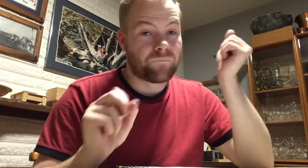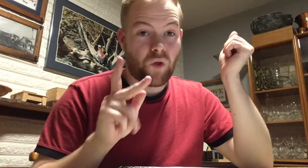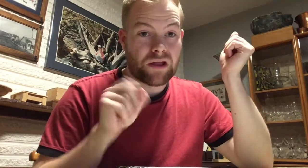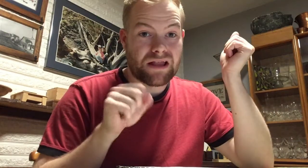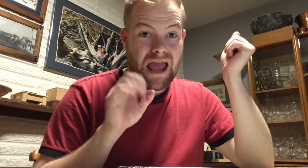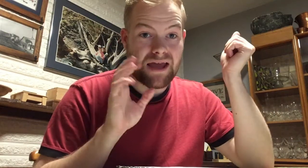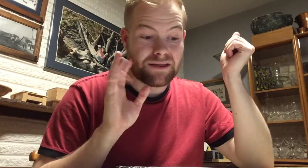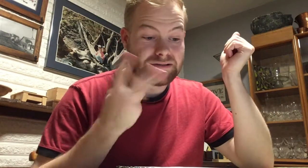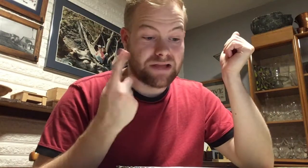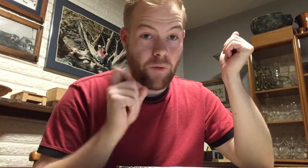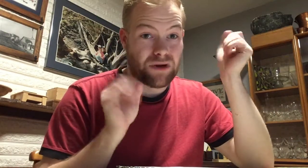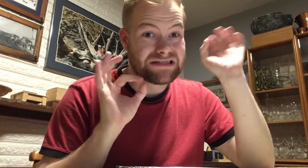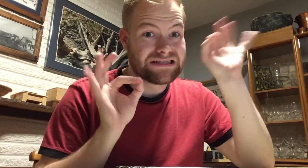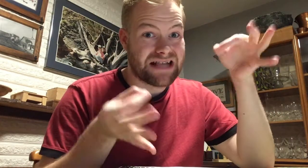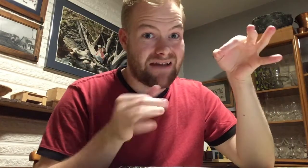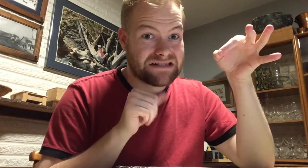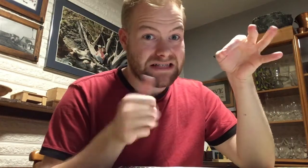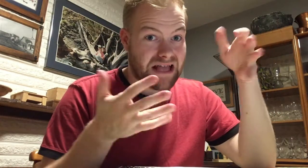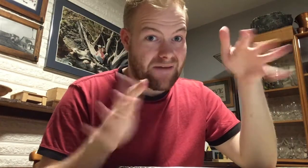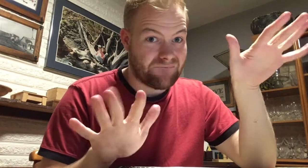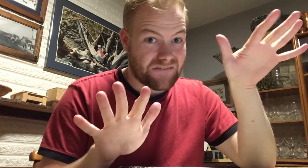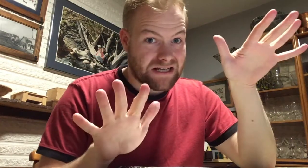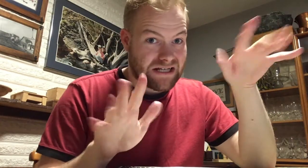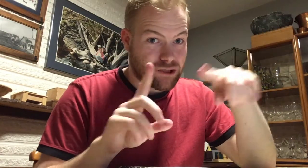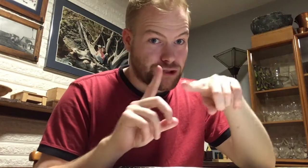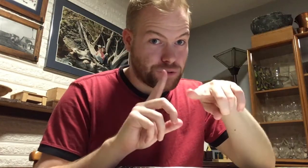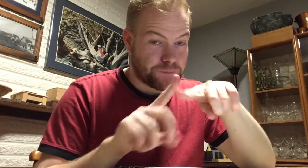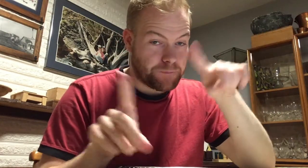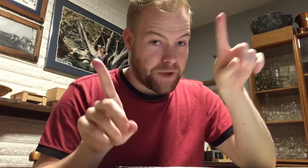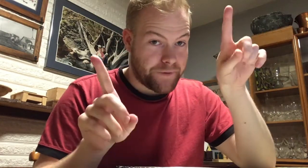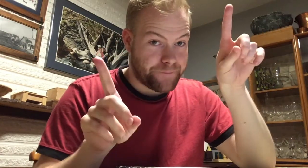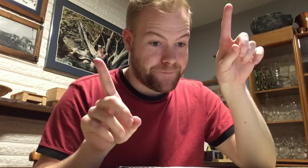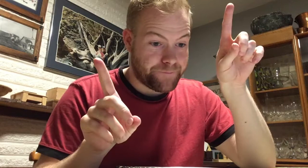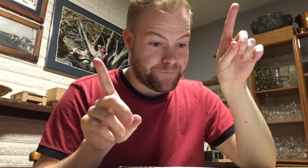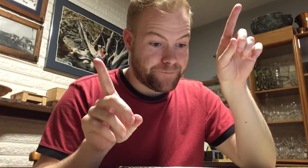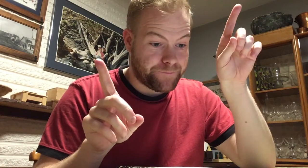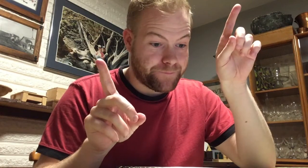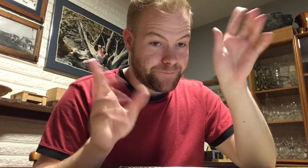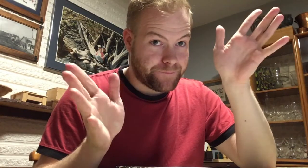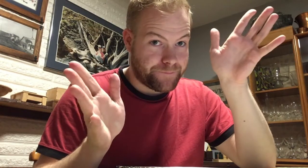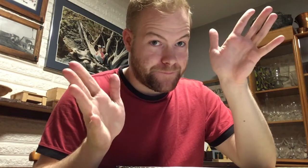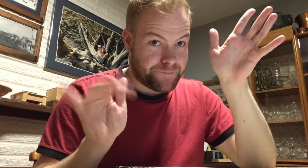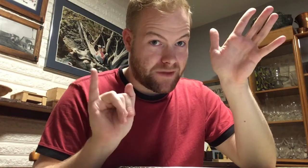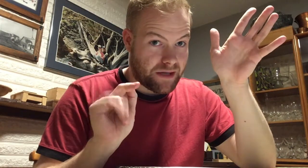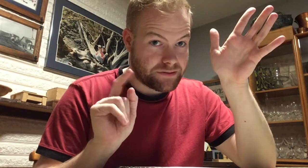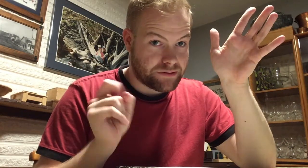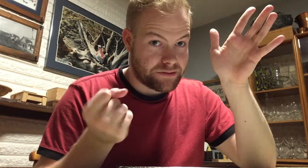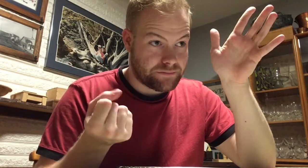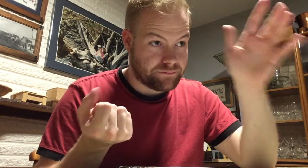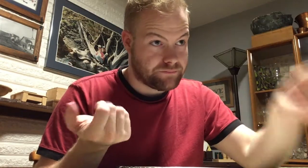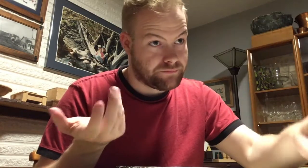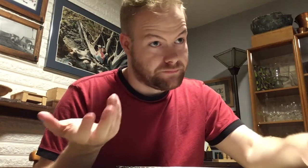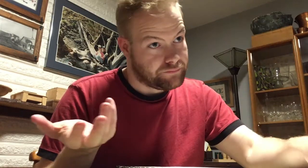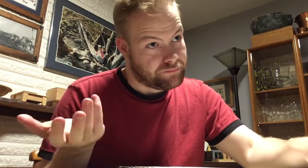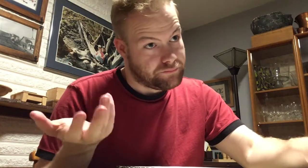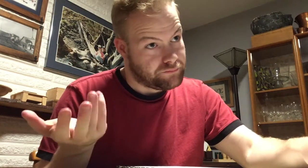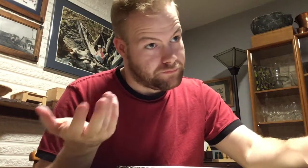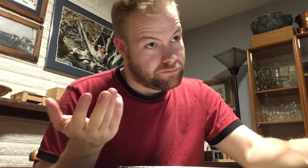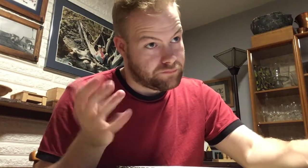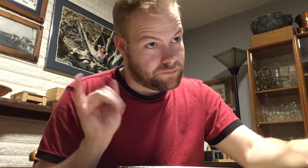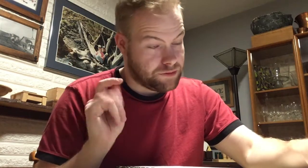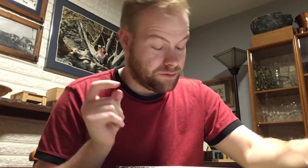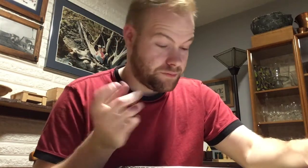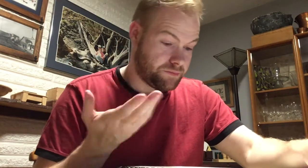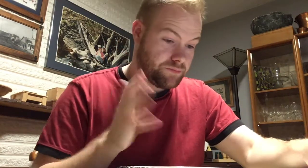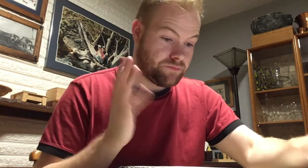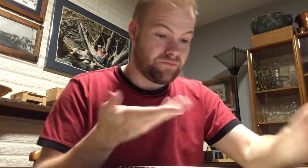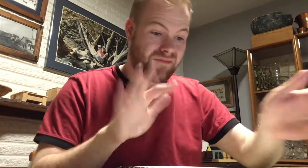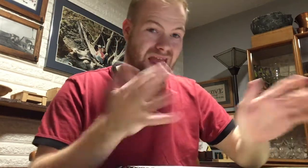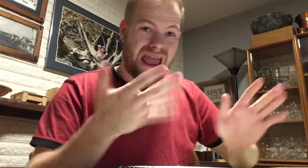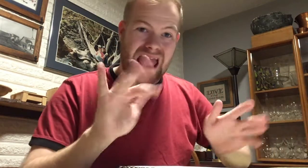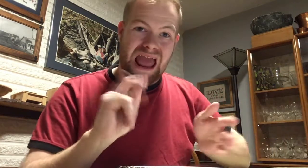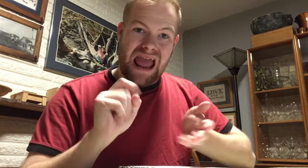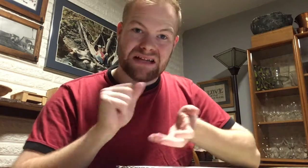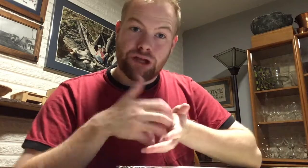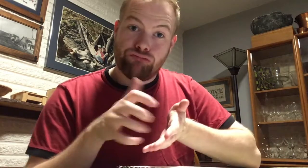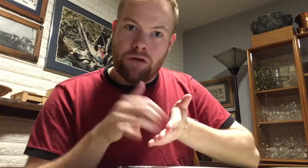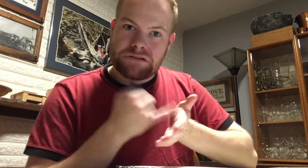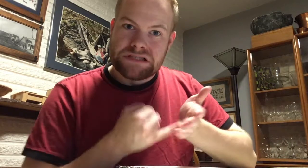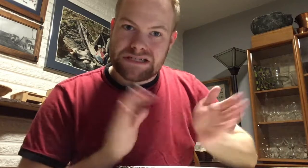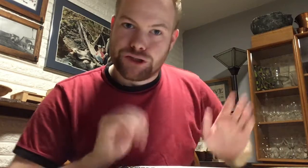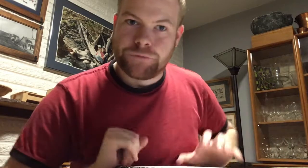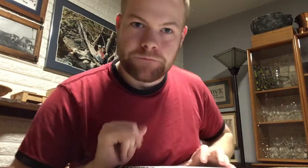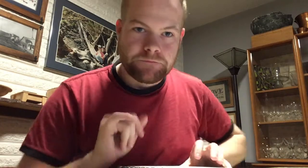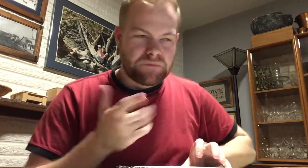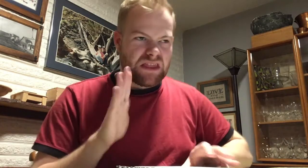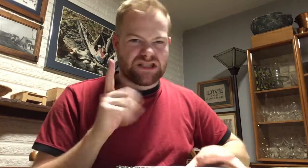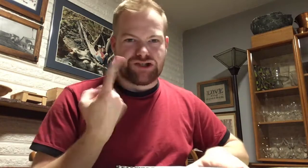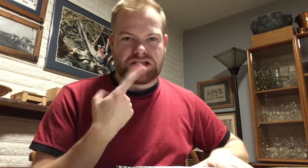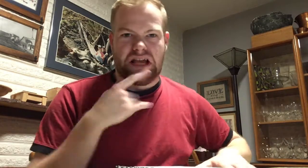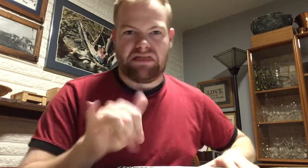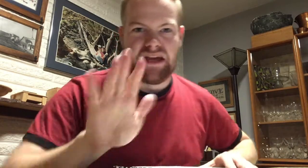Okay, yeah. The second one is definitely not finished, but… It’s… It’s, it’s a rough sketch. Let’s just say that.